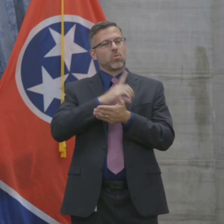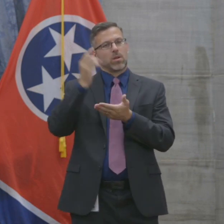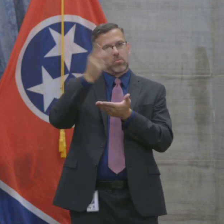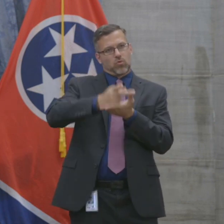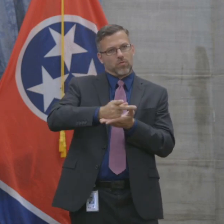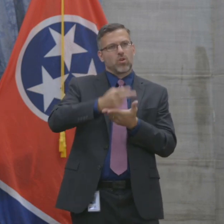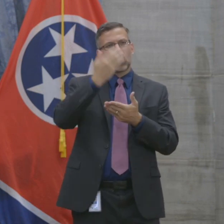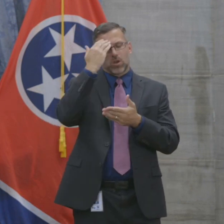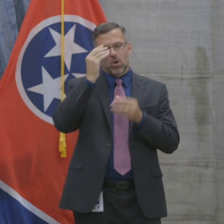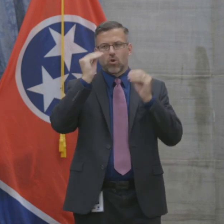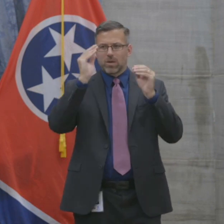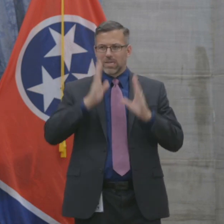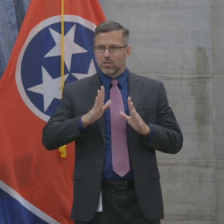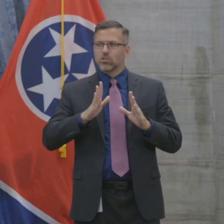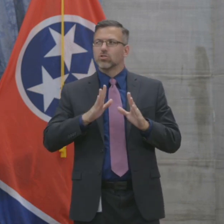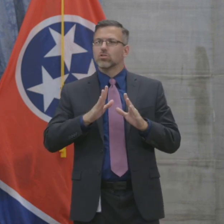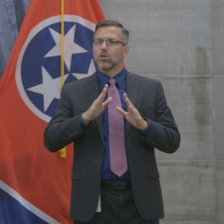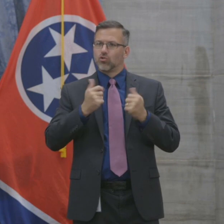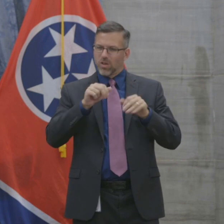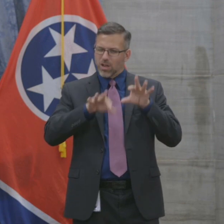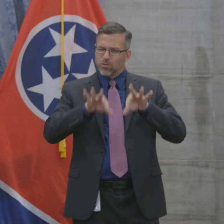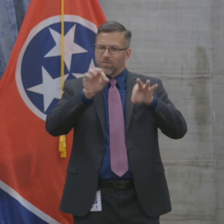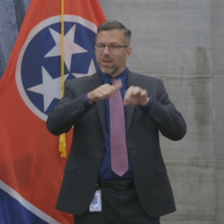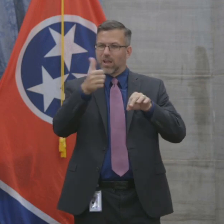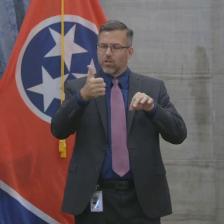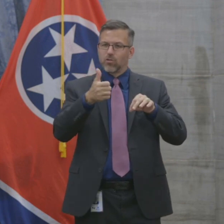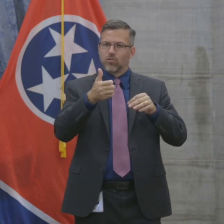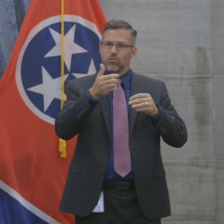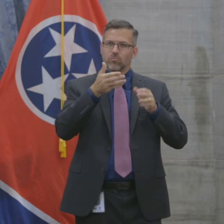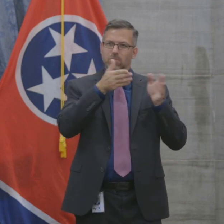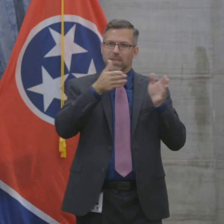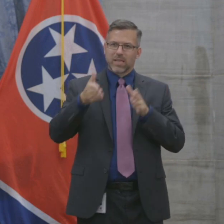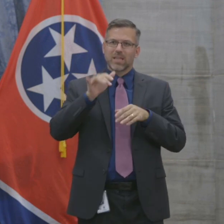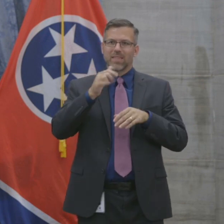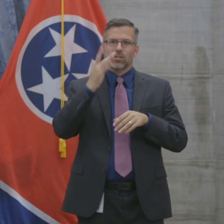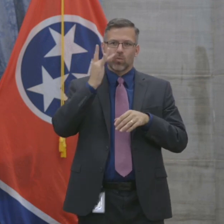Overseeing, I'm sorry? The self source curriculum.